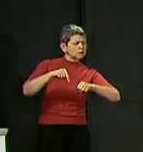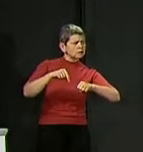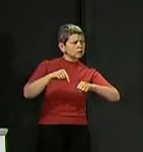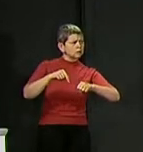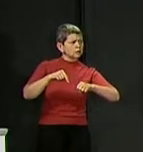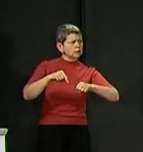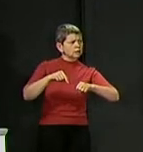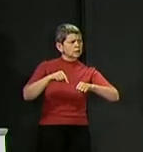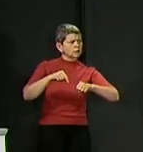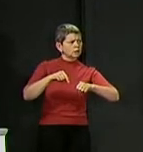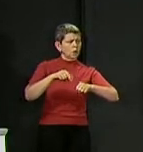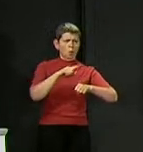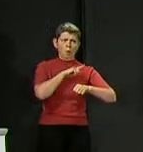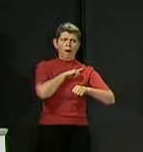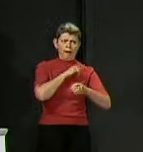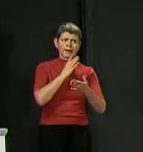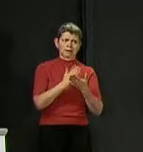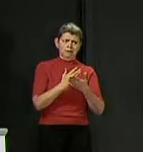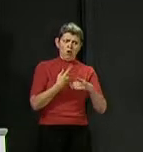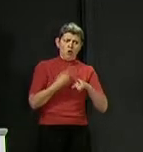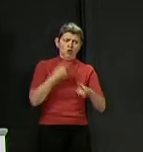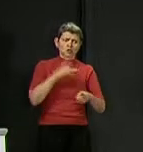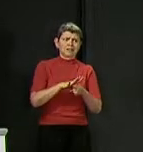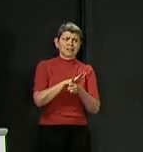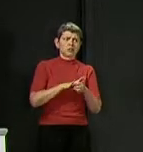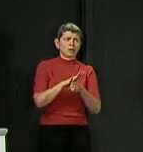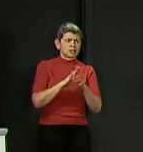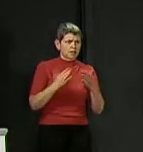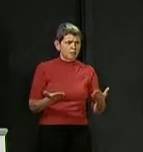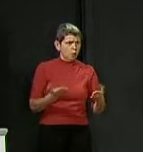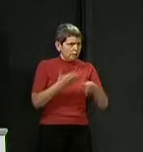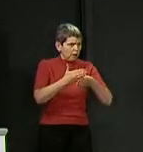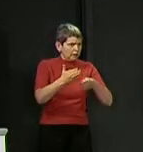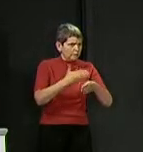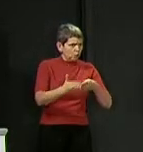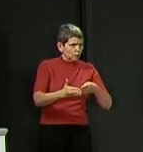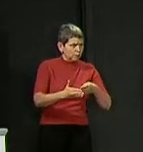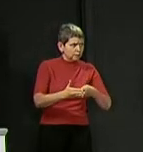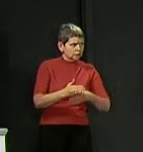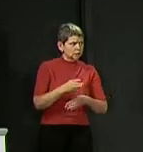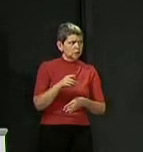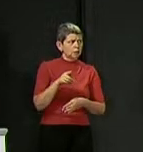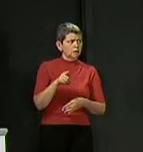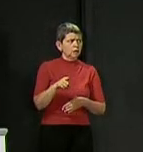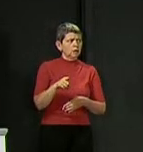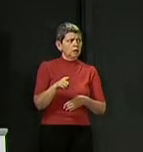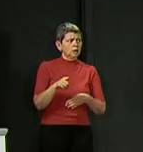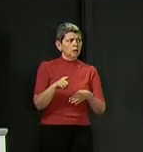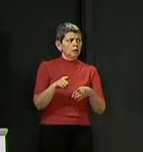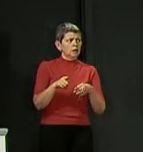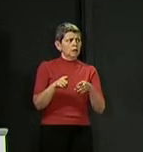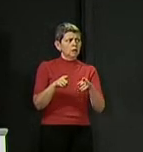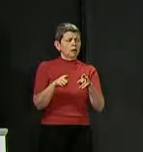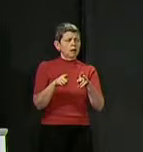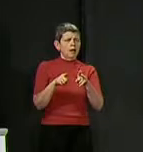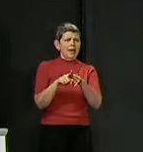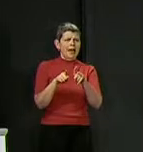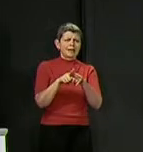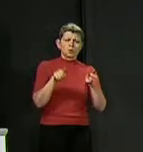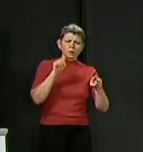of the situation on unemployment, will this still apply to 16-25 -year-olds and cover